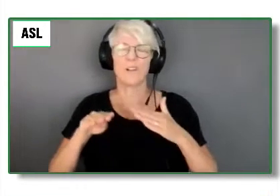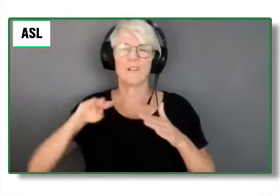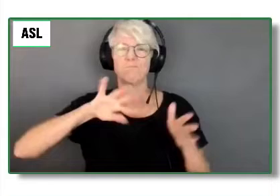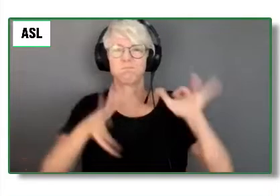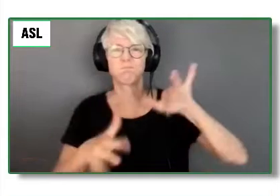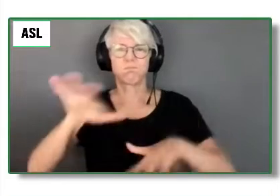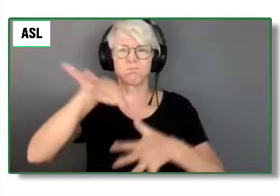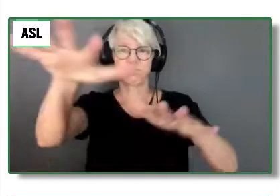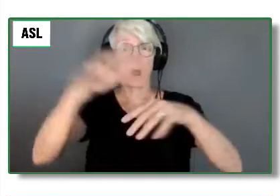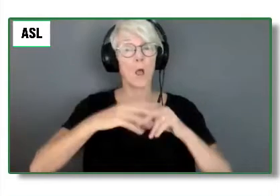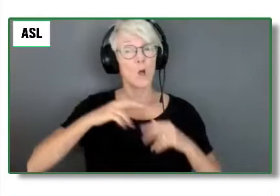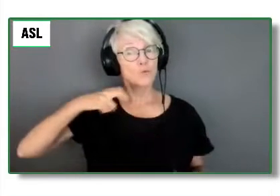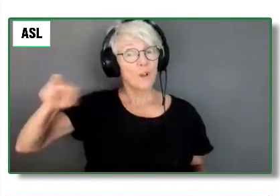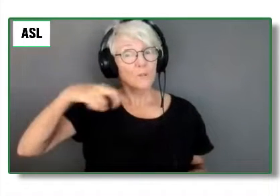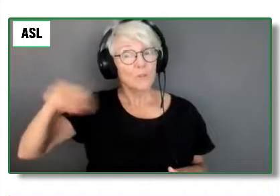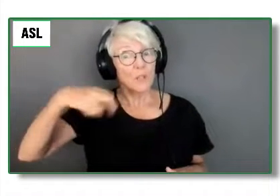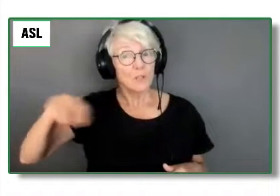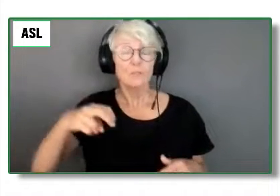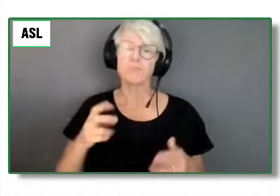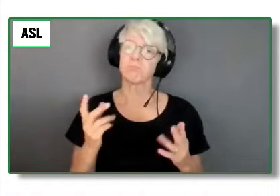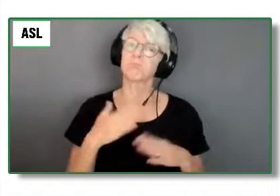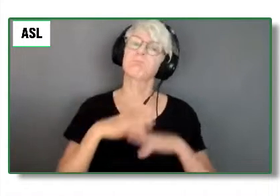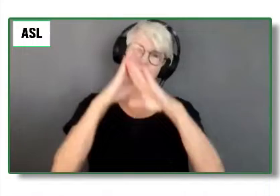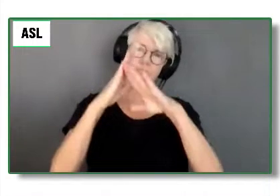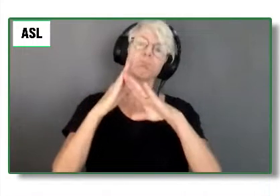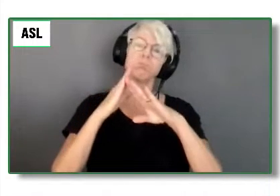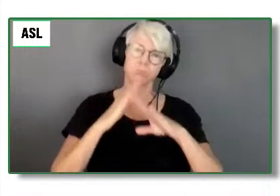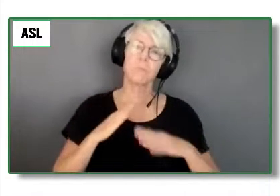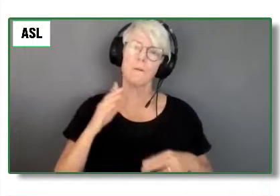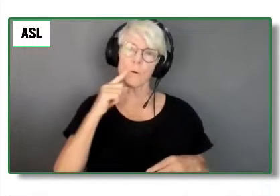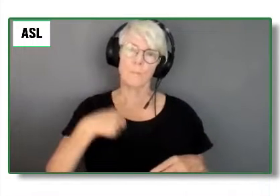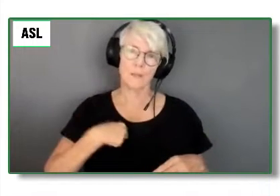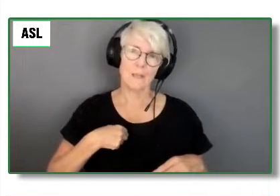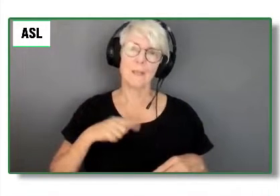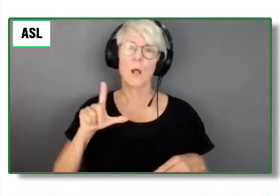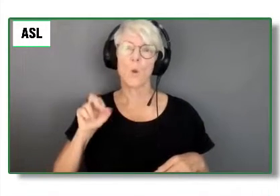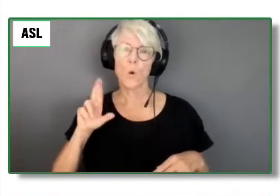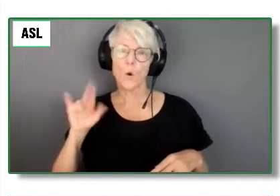uh for uh for where Lori and I live. I imagine elsewhere and we're in a really